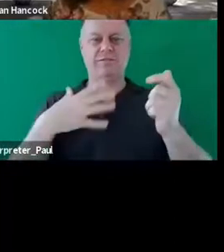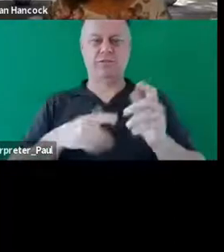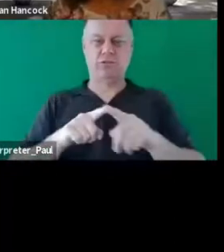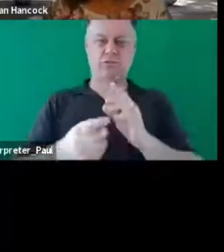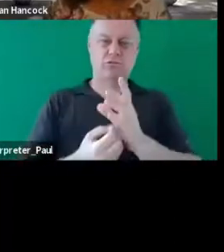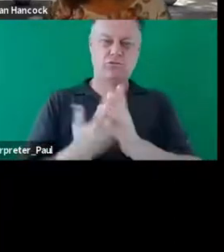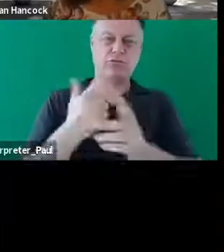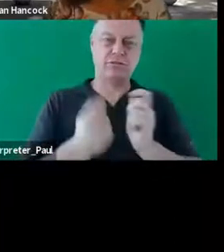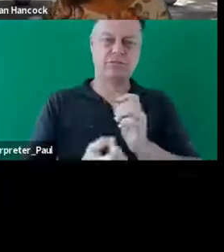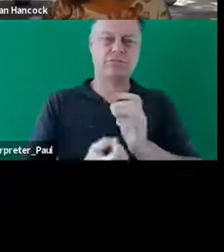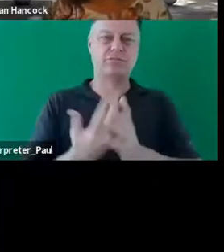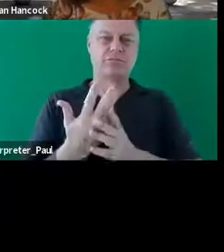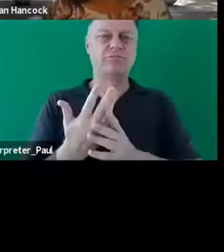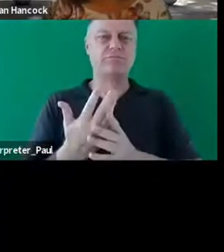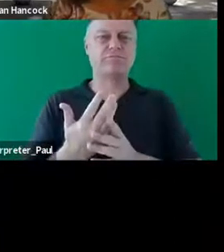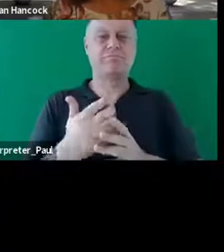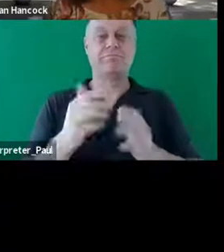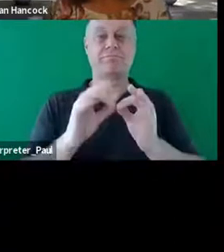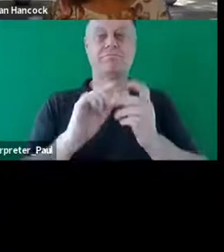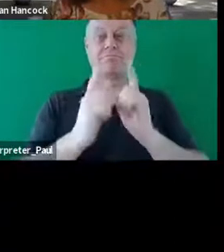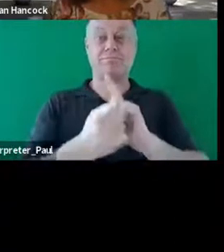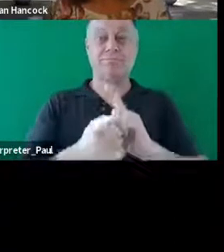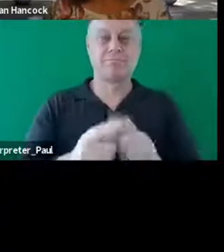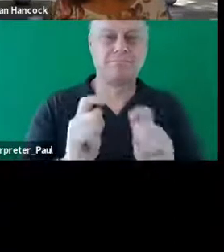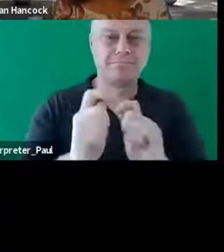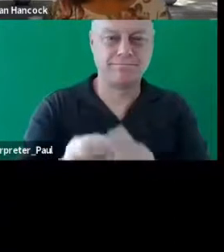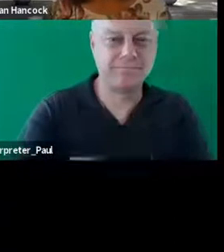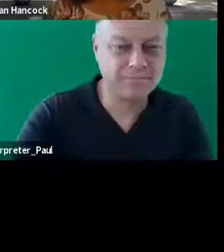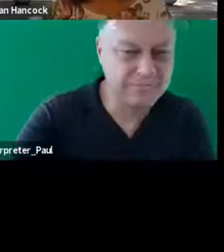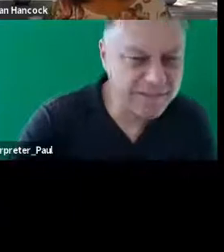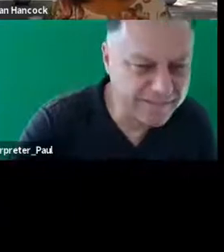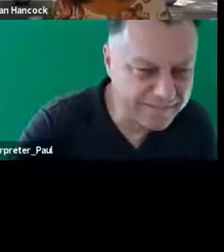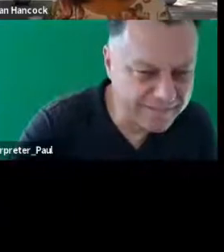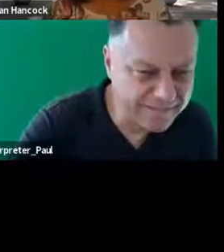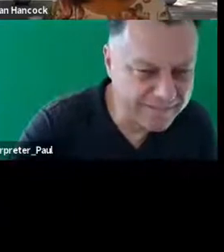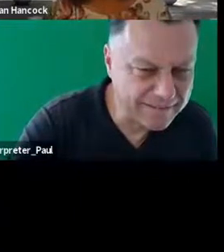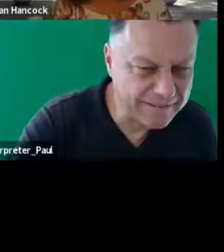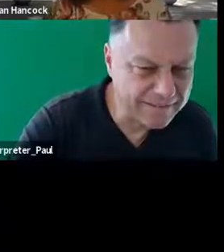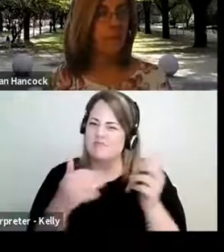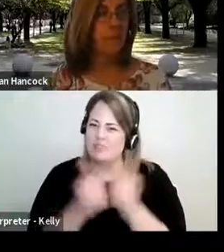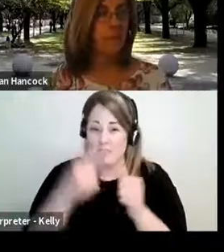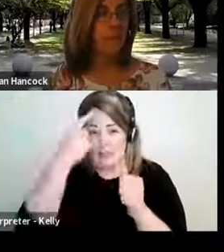I think those shared solutions are very important and, you know, as was spoken